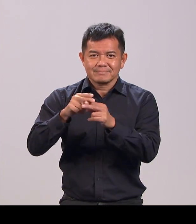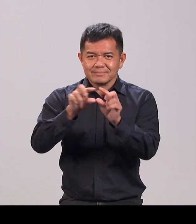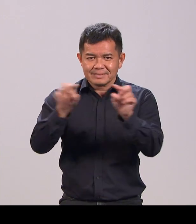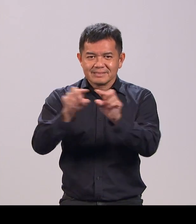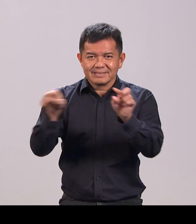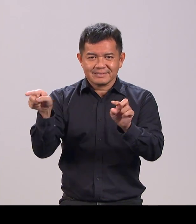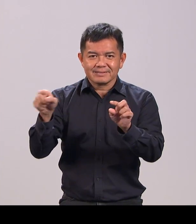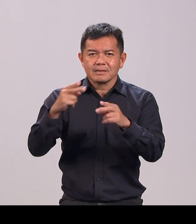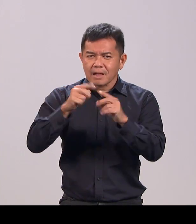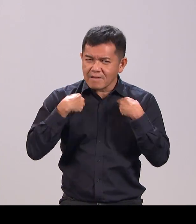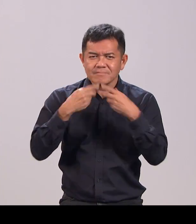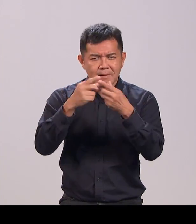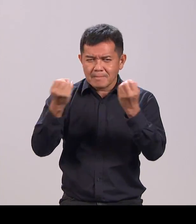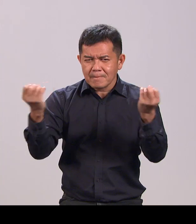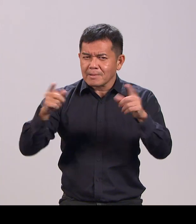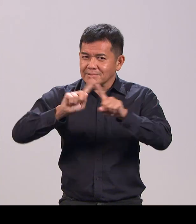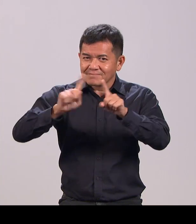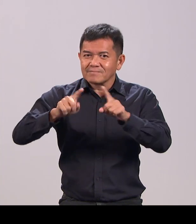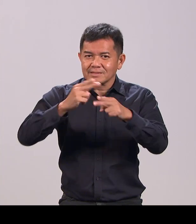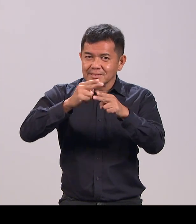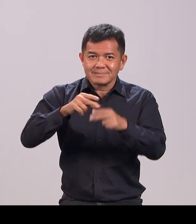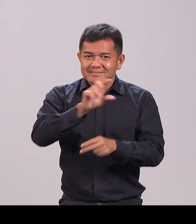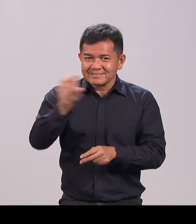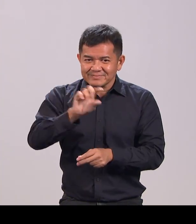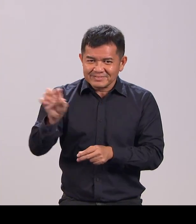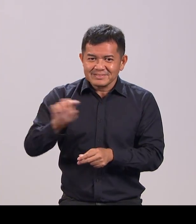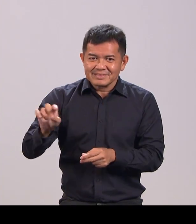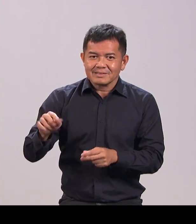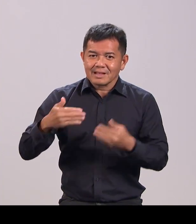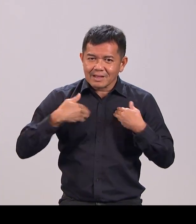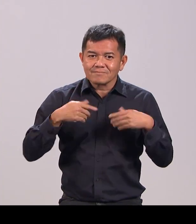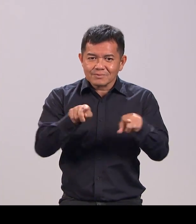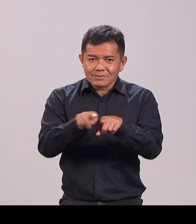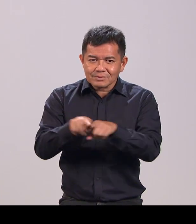There are also other courses to train horticulturalists, food scientists, sports scientists;